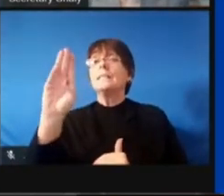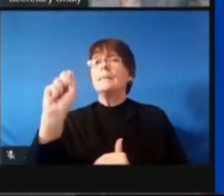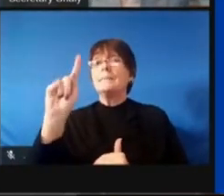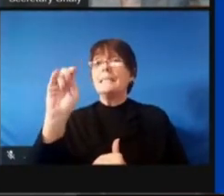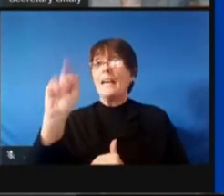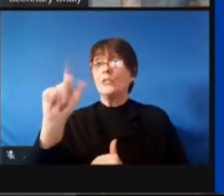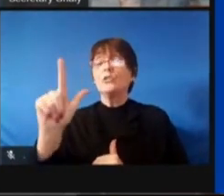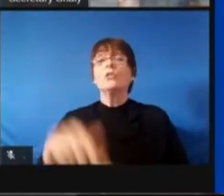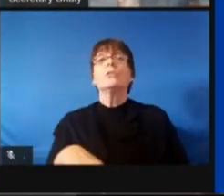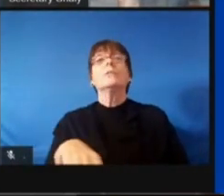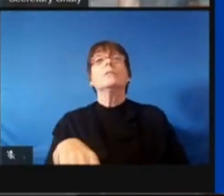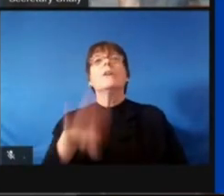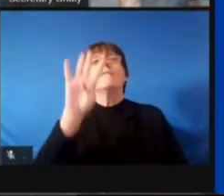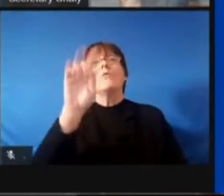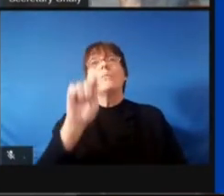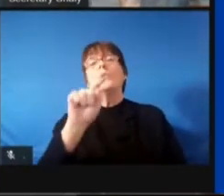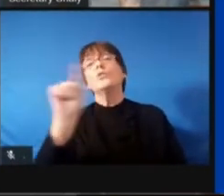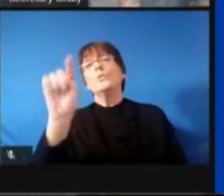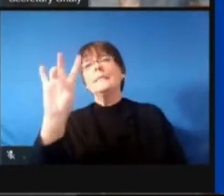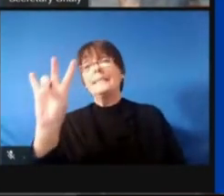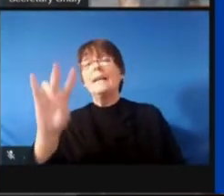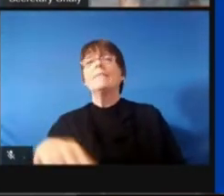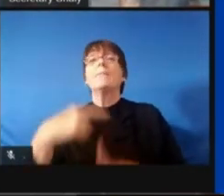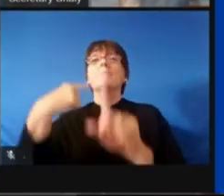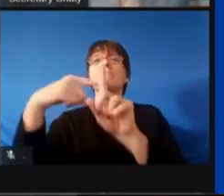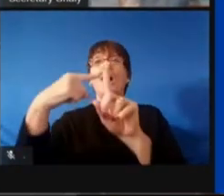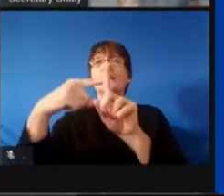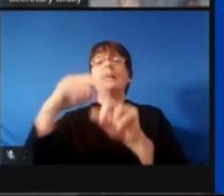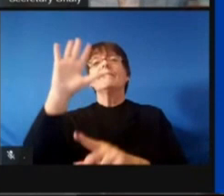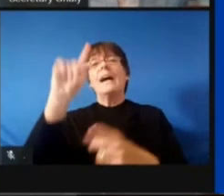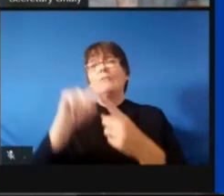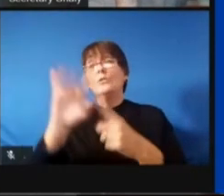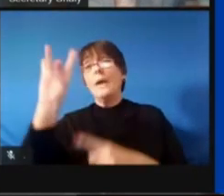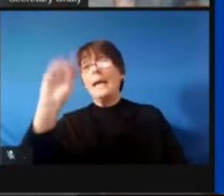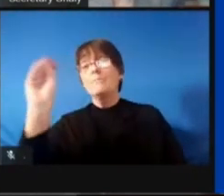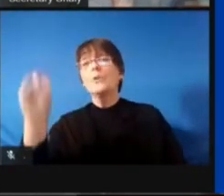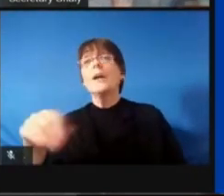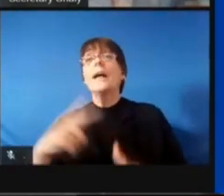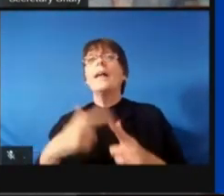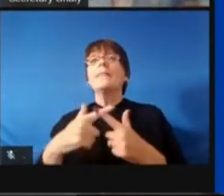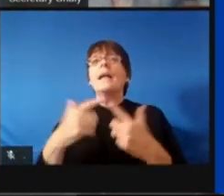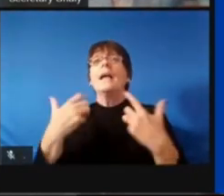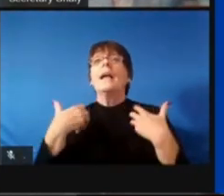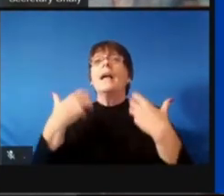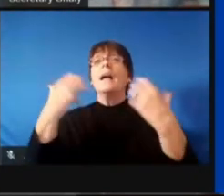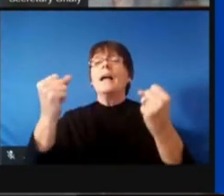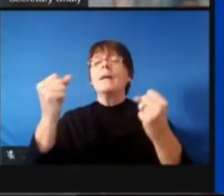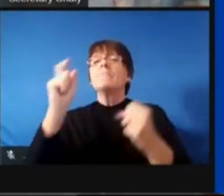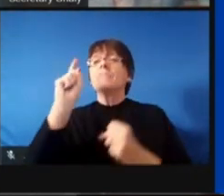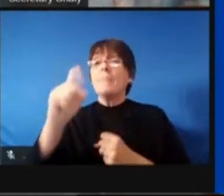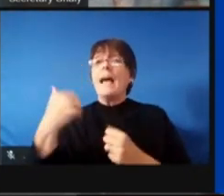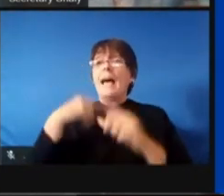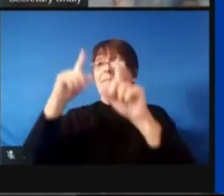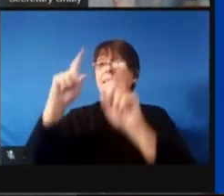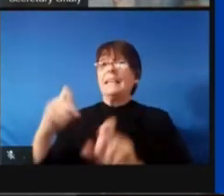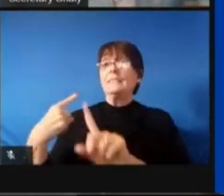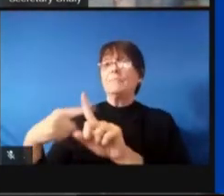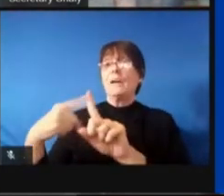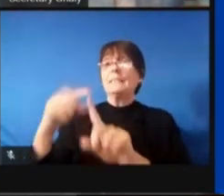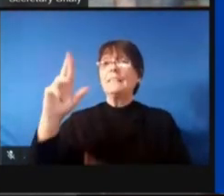WIDESPREAD IN PURPLE. AND ADJUSTED CASE RATE OVER SEVEN AND POSITIVITY RATE OVER YOU HAVE RED SUBSTANTIAL RATE